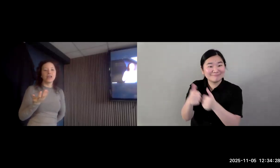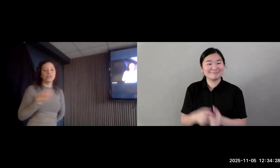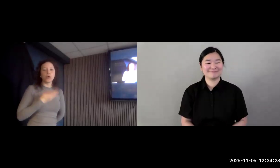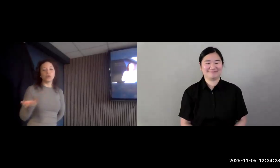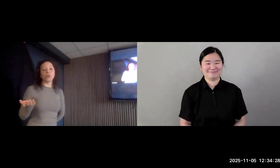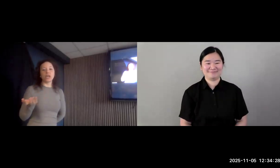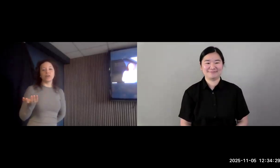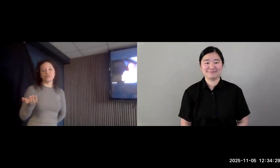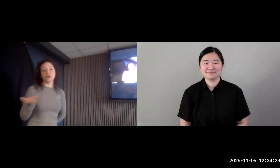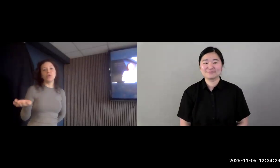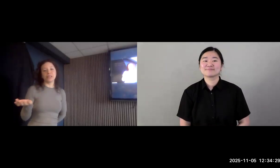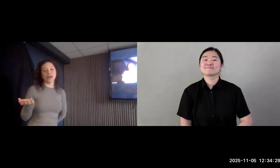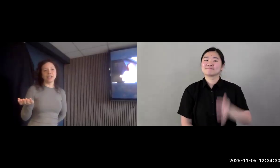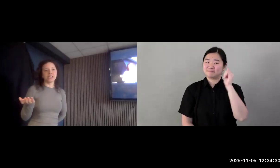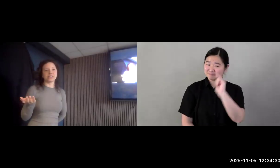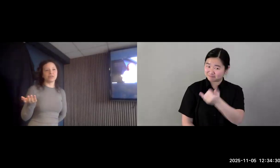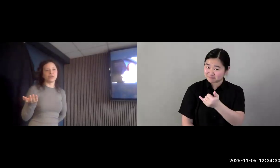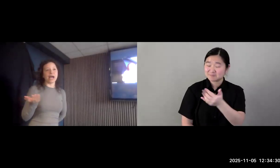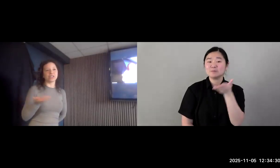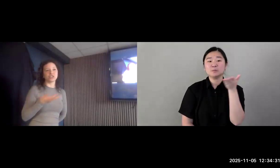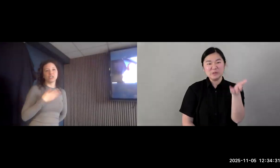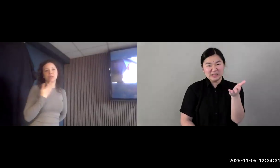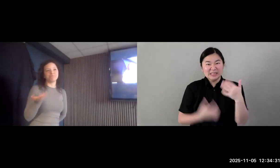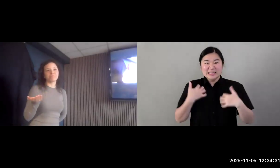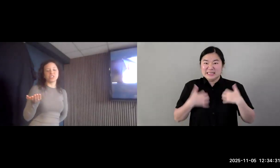The only way of knowing that is if we actually